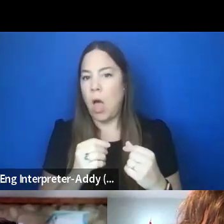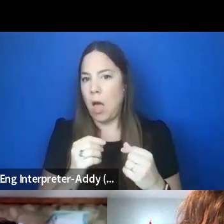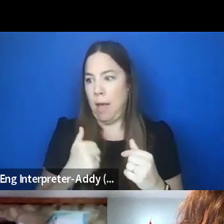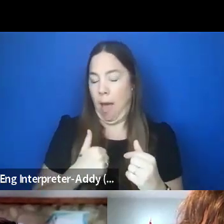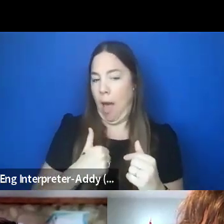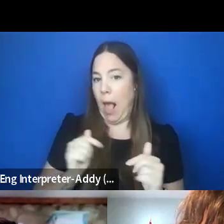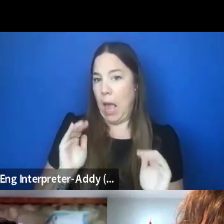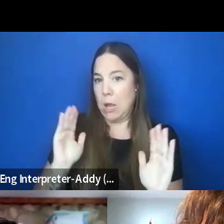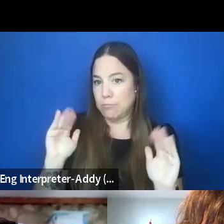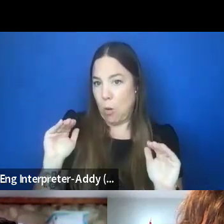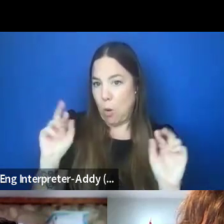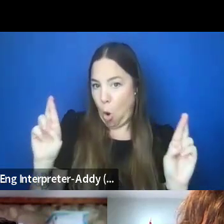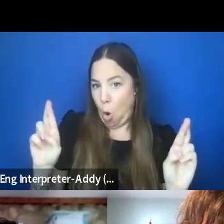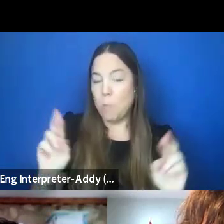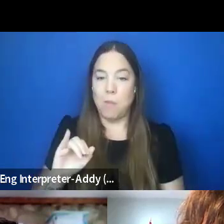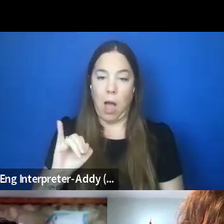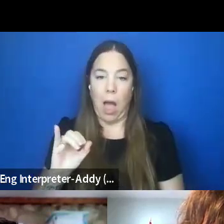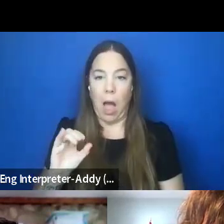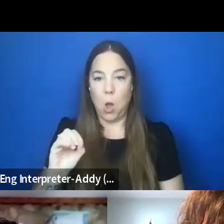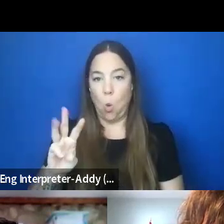Don Dew: like Iowa is changing our Dsd from